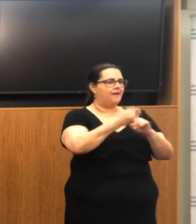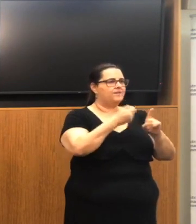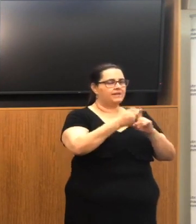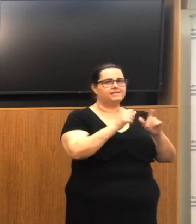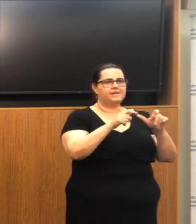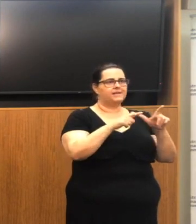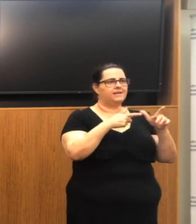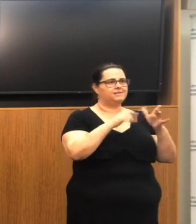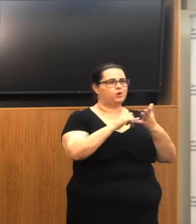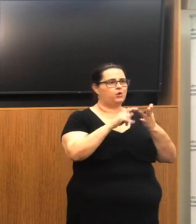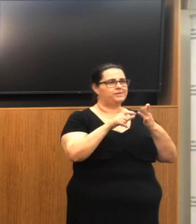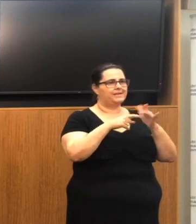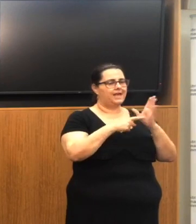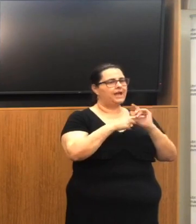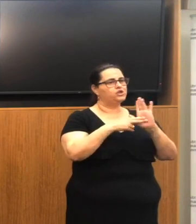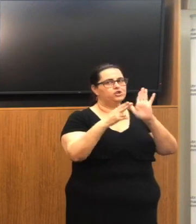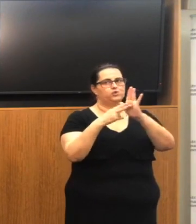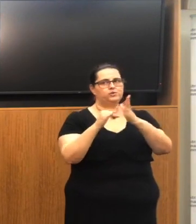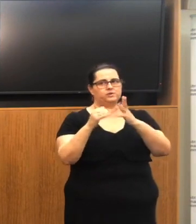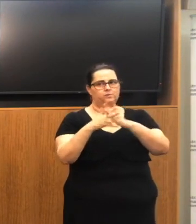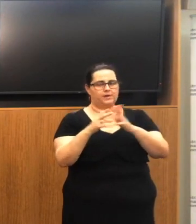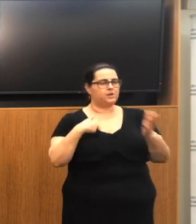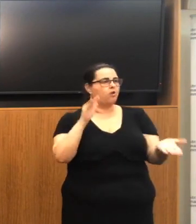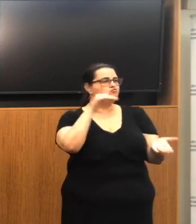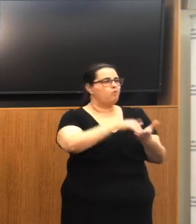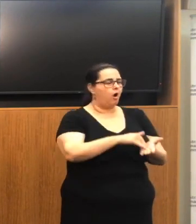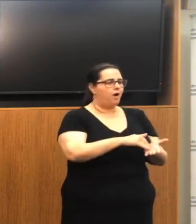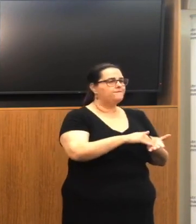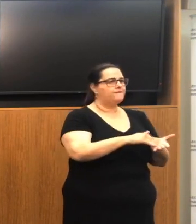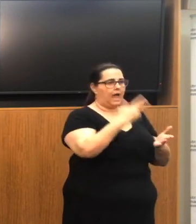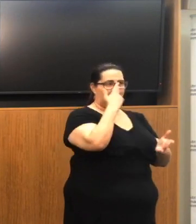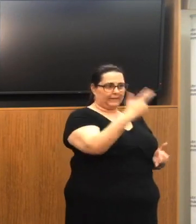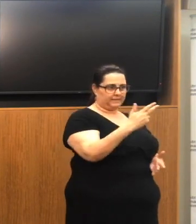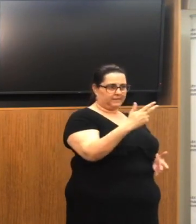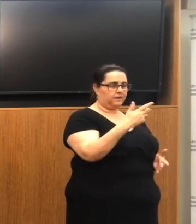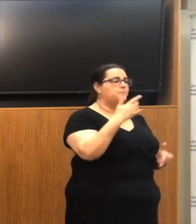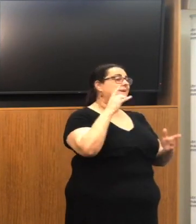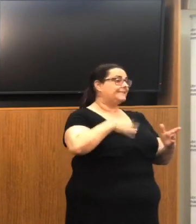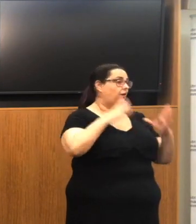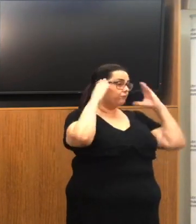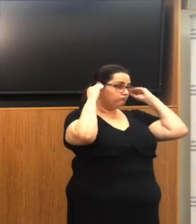I came here when I was 19 years old in 1954. I have a hearing impairment.